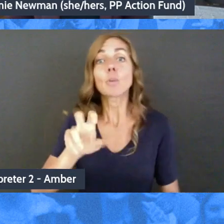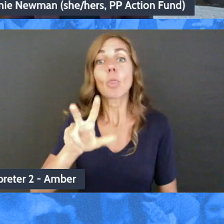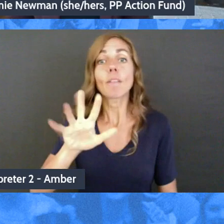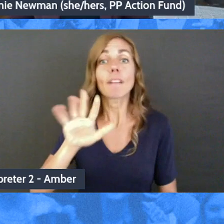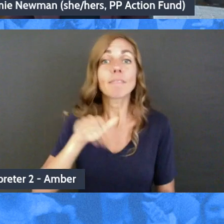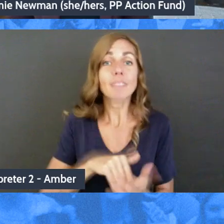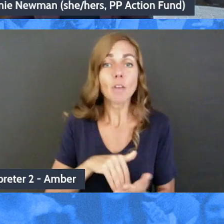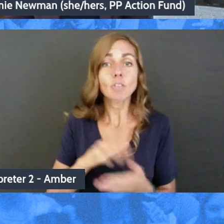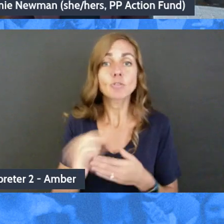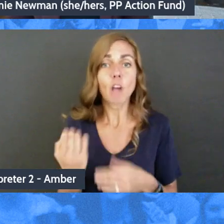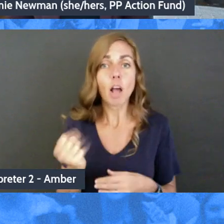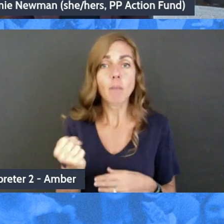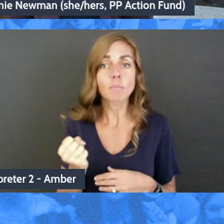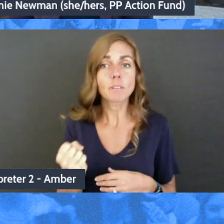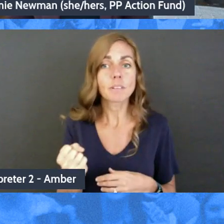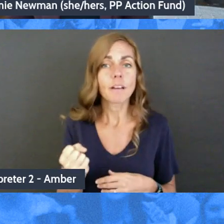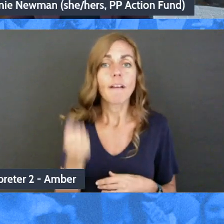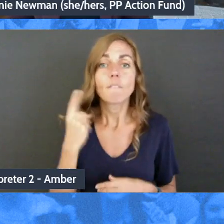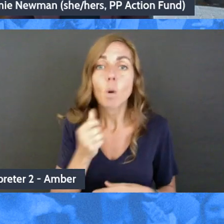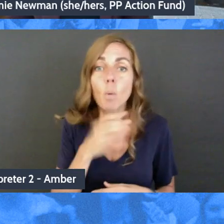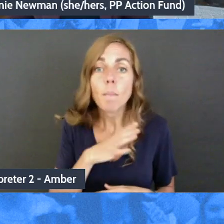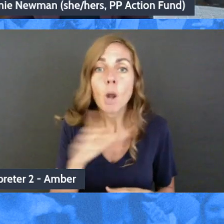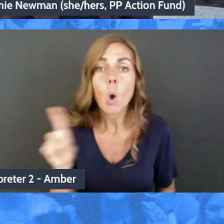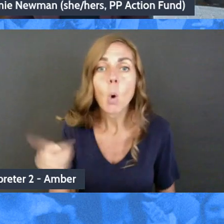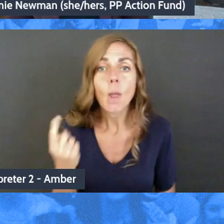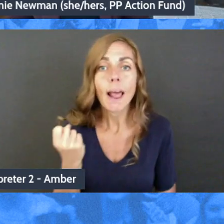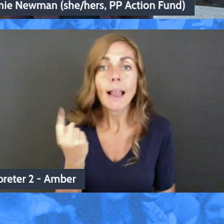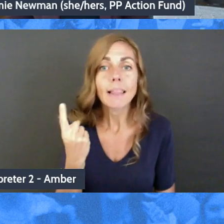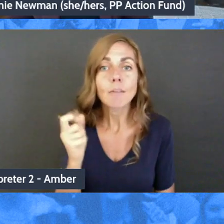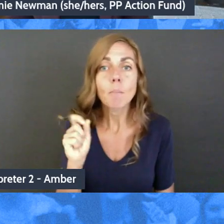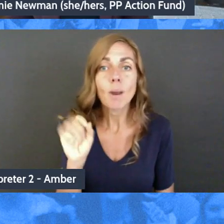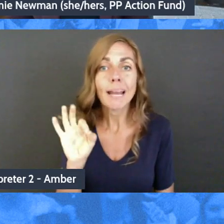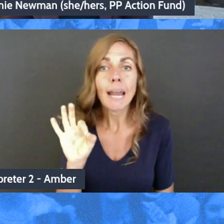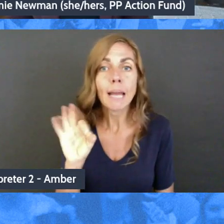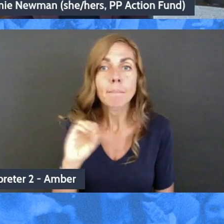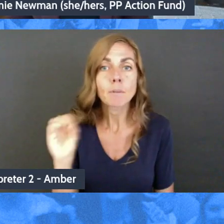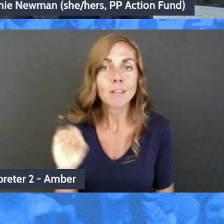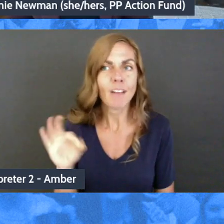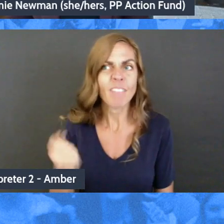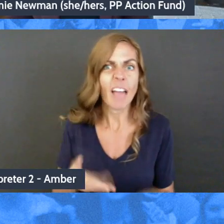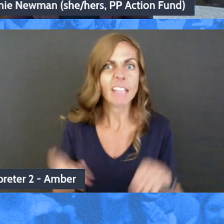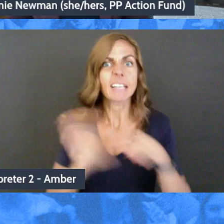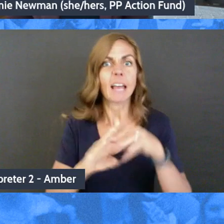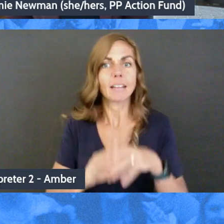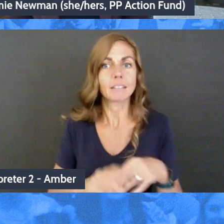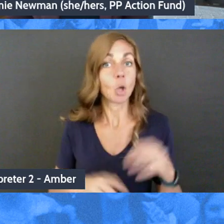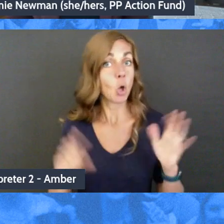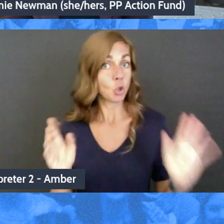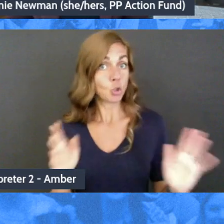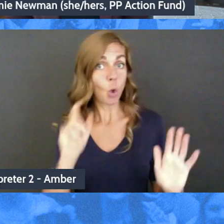but women accounted for only 11.9% of those gains. So if we put in another way, women in the United States